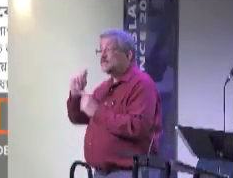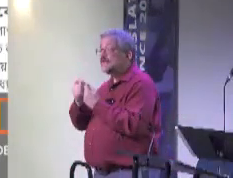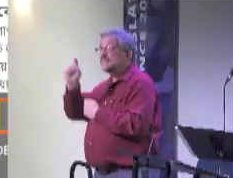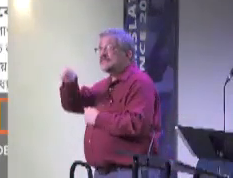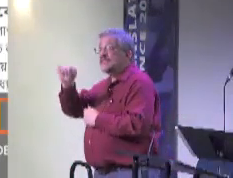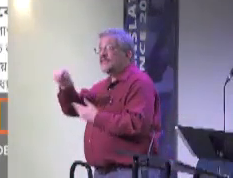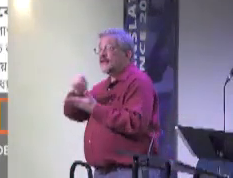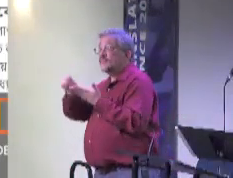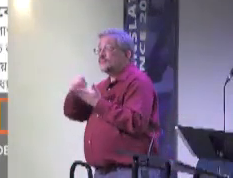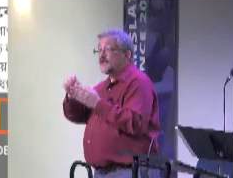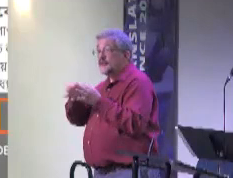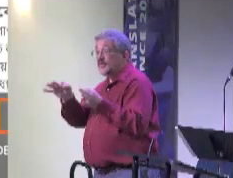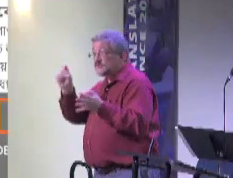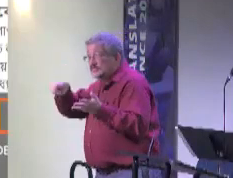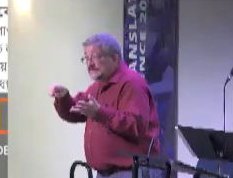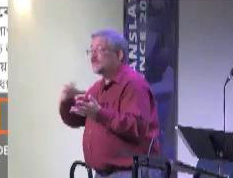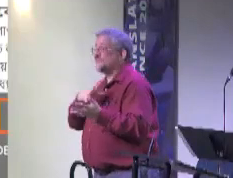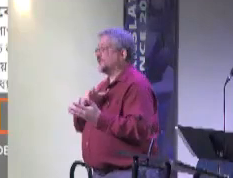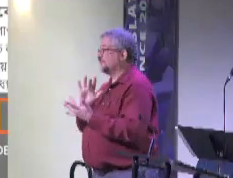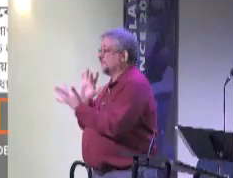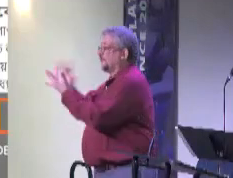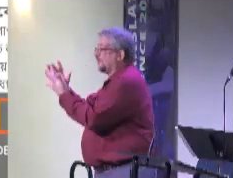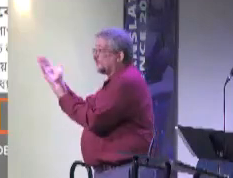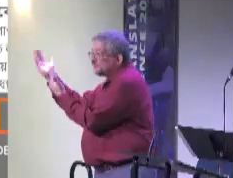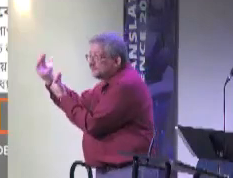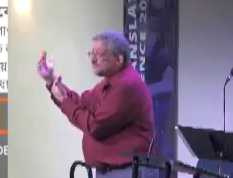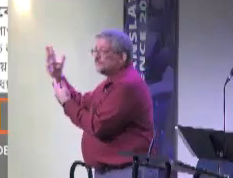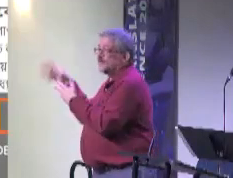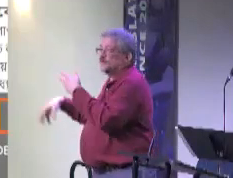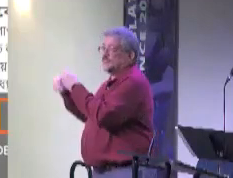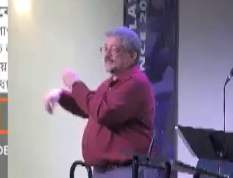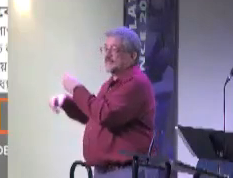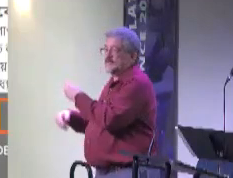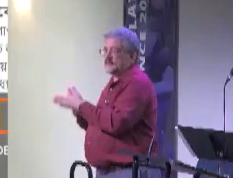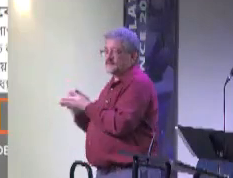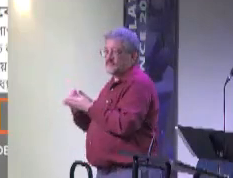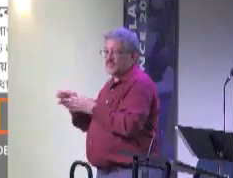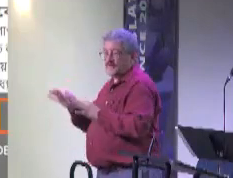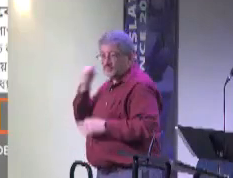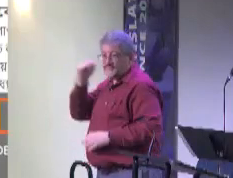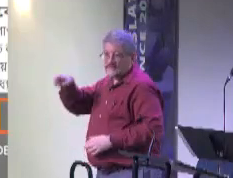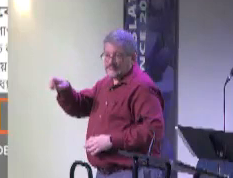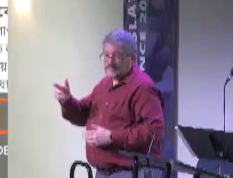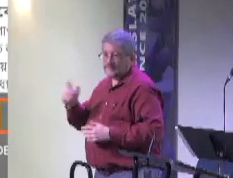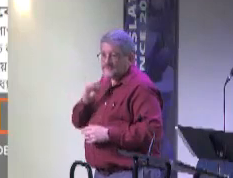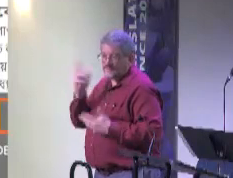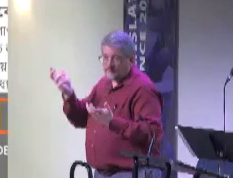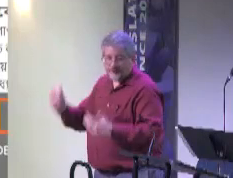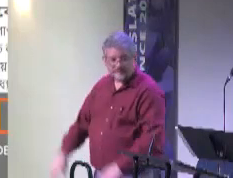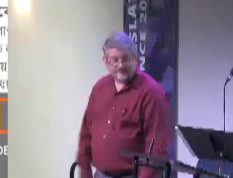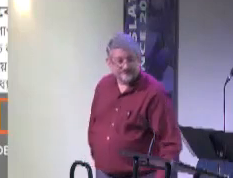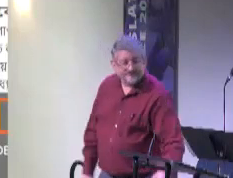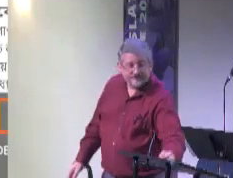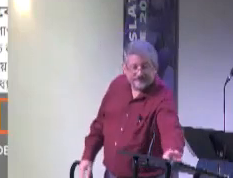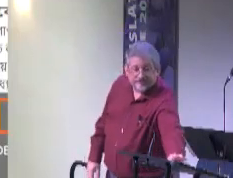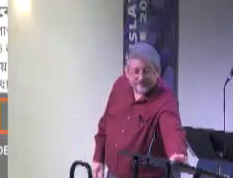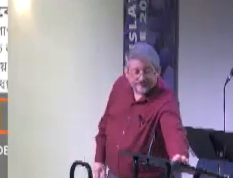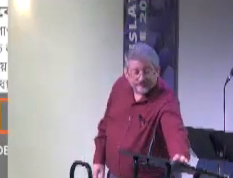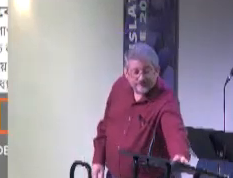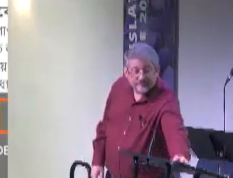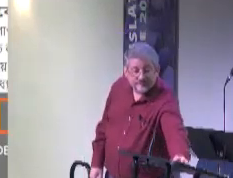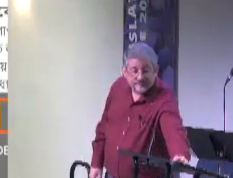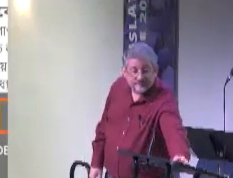If you know that a team may have maybe a neighboring team has a similar translation, you might be able to refer them to this to use as a source.